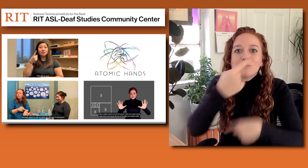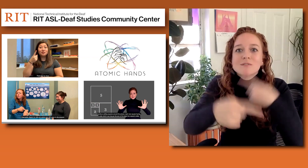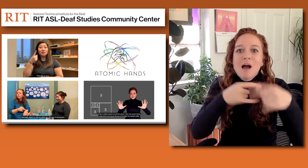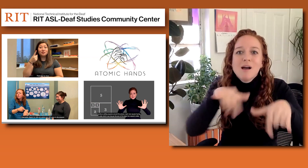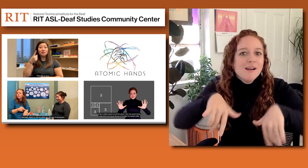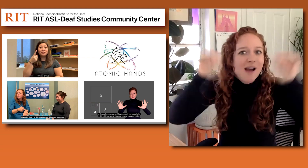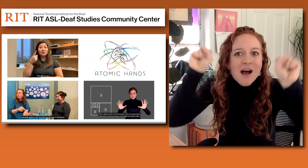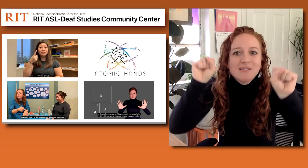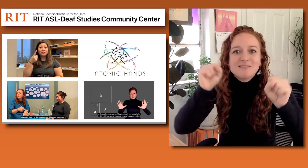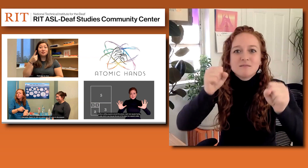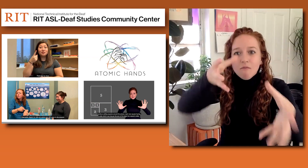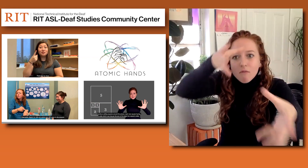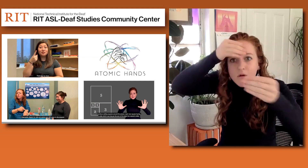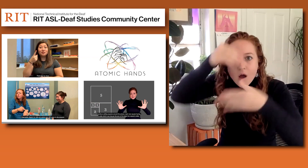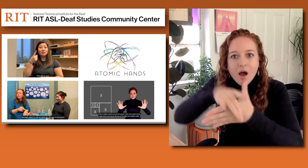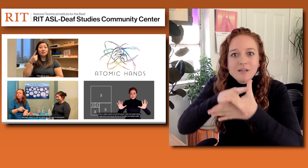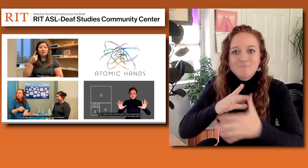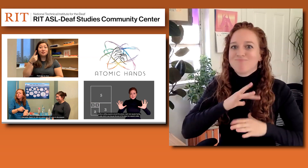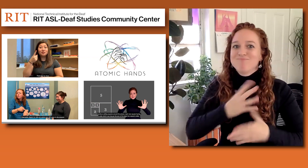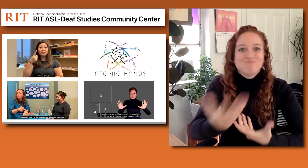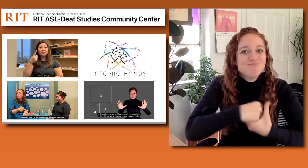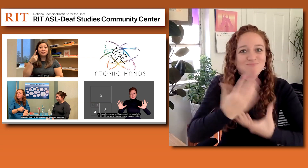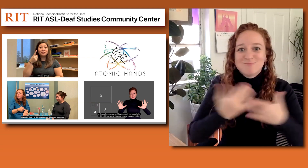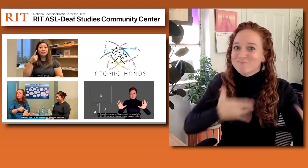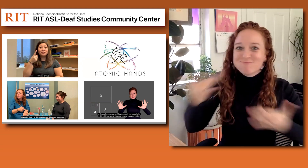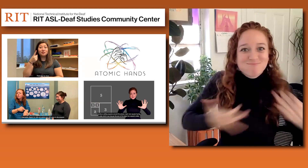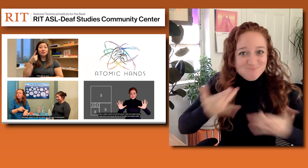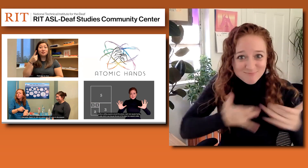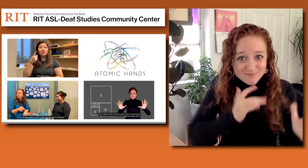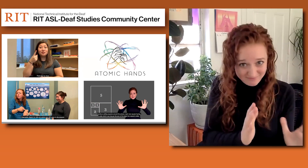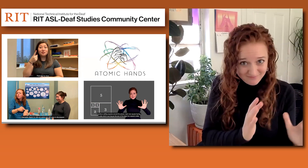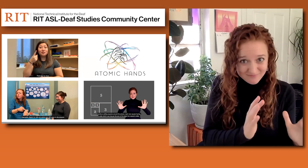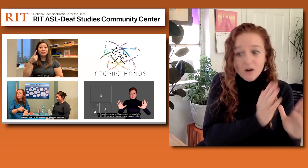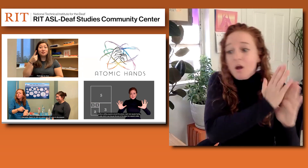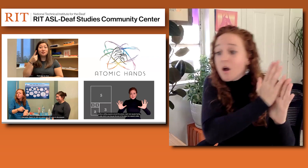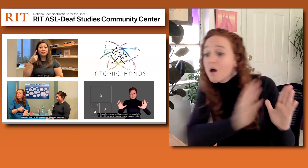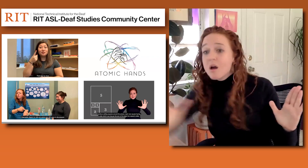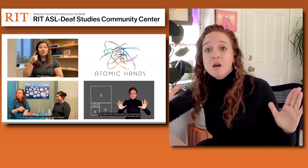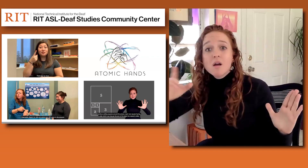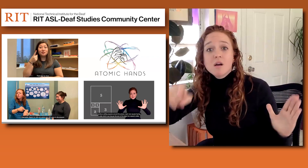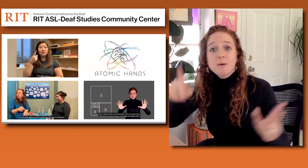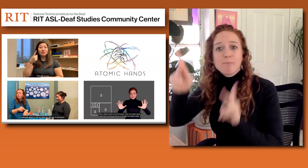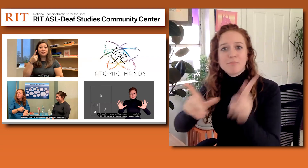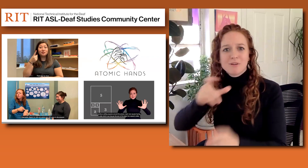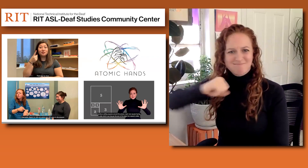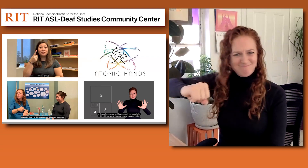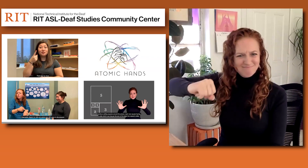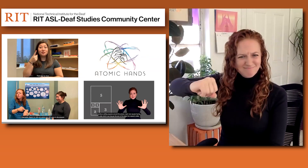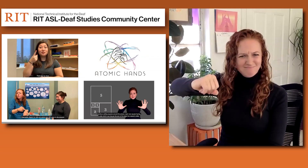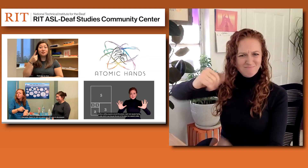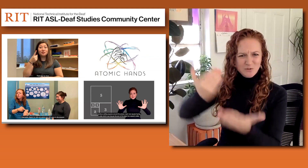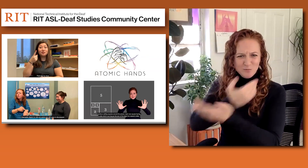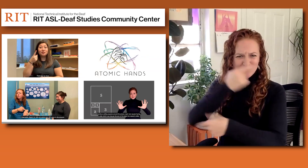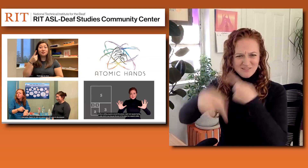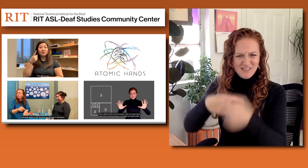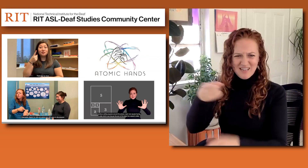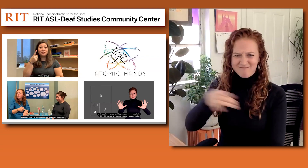and thinking, "Yes, these new signs are fantastic! I want to incorporate them." And we've also had people that are very resistant to new signs,